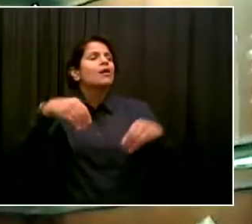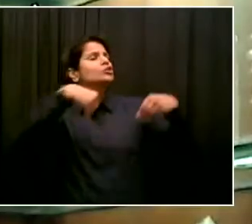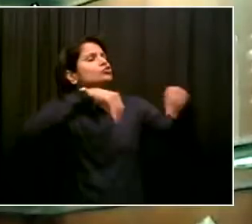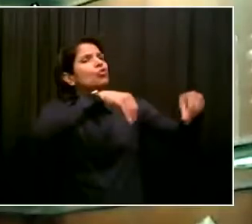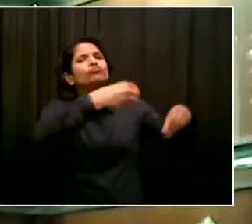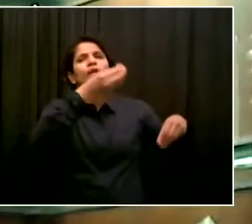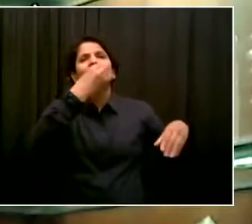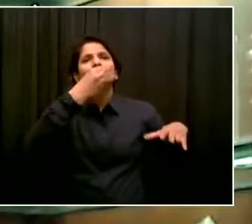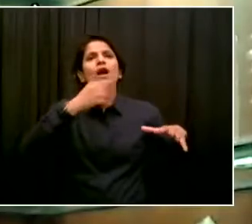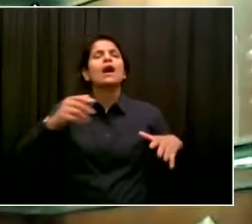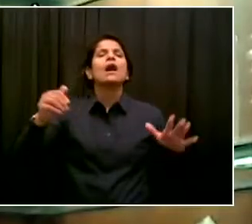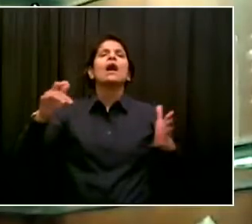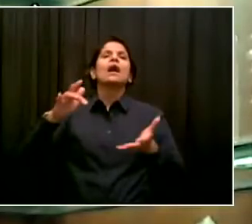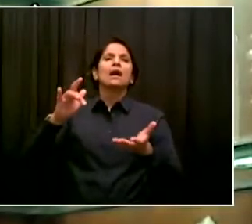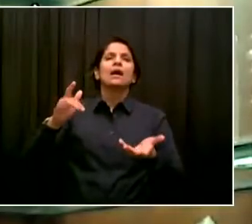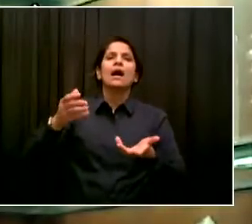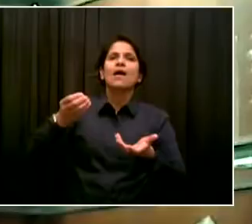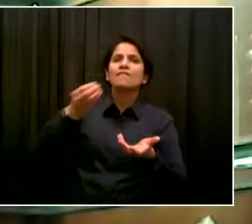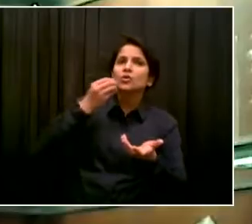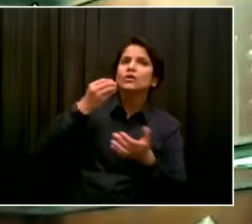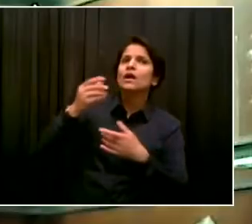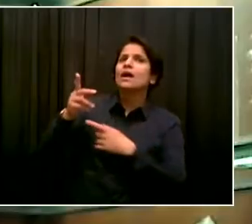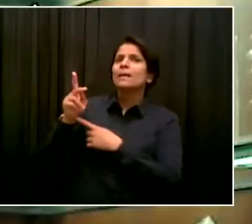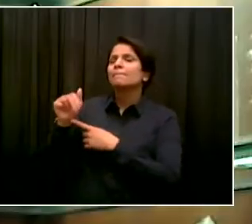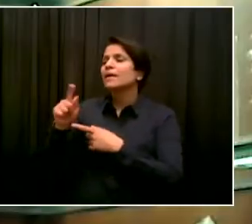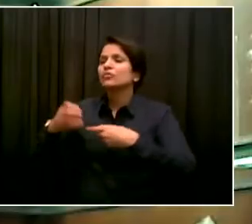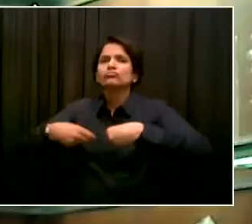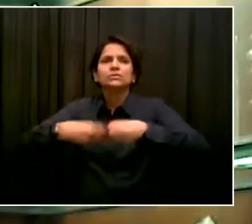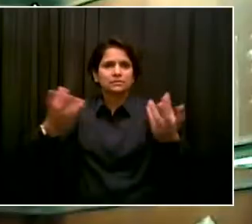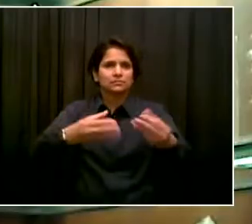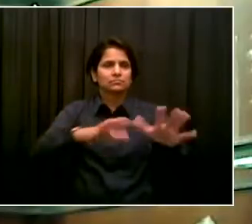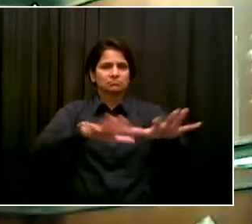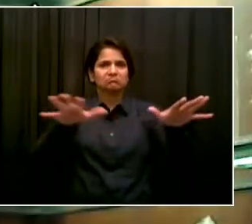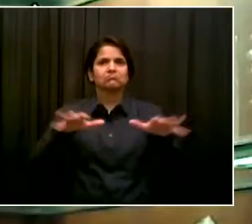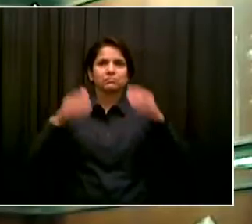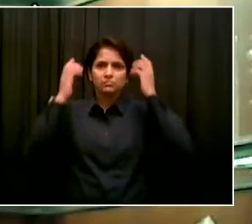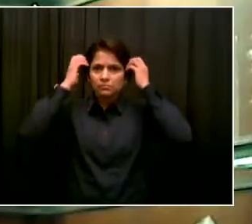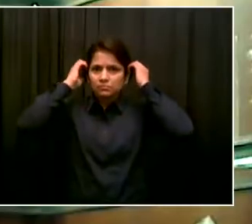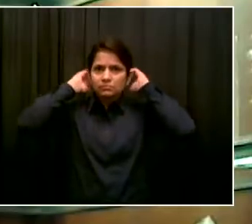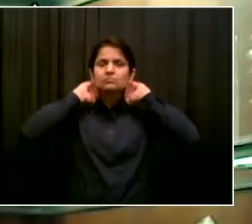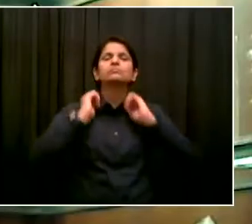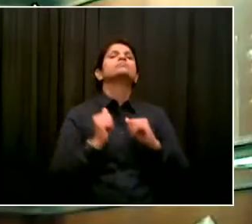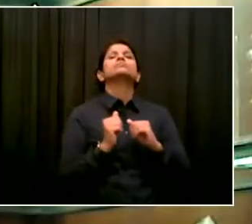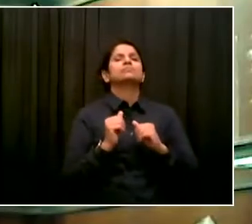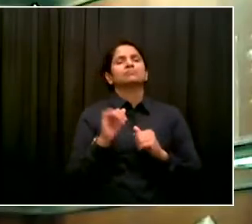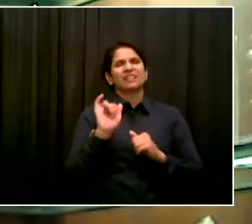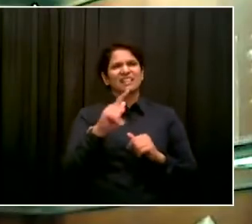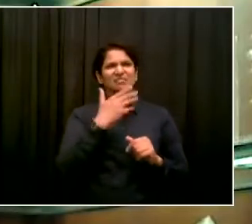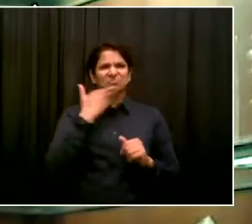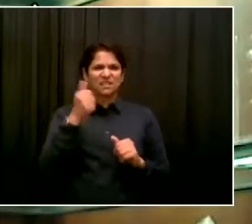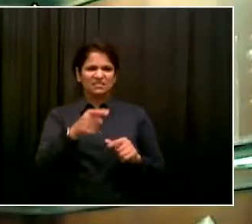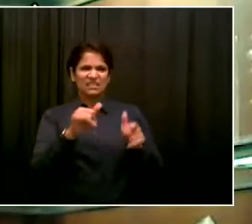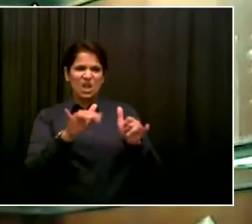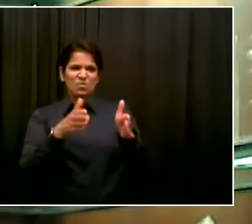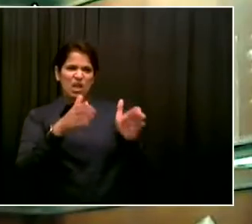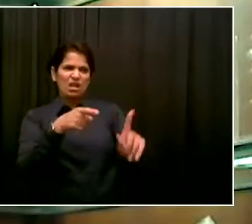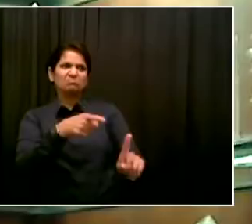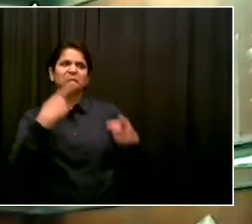CENTER SPACE IN IT AS WELL AS THE STREET PLAZA AND A FOOD PANTRY DURING THAT TIME DURING